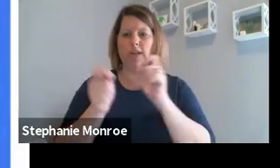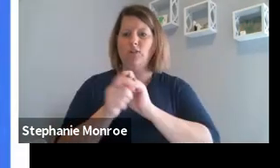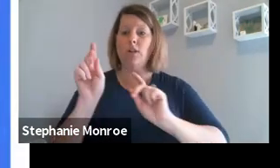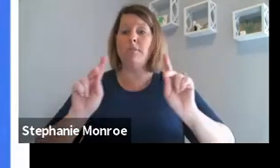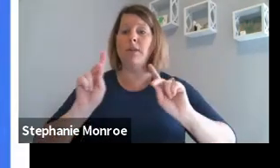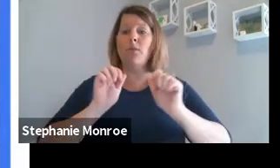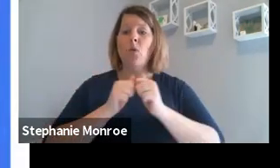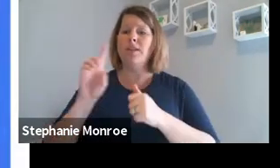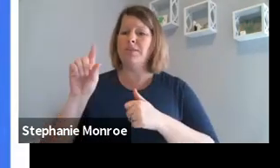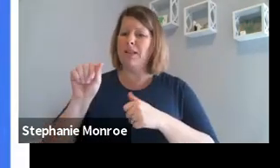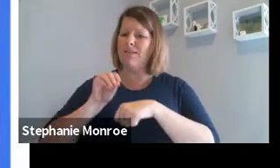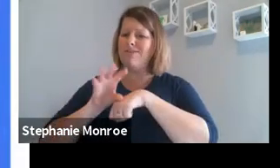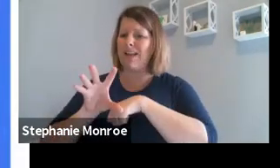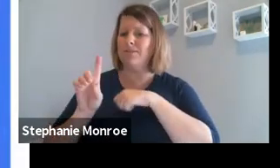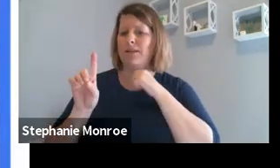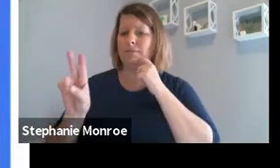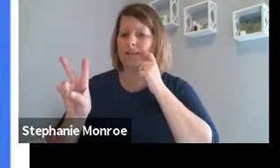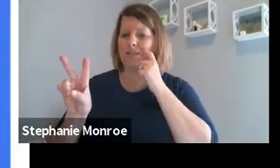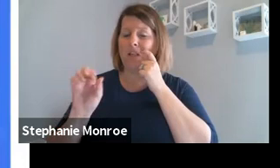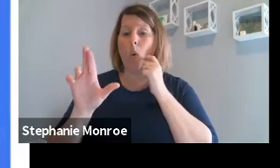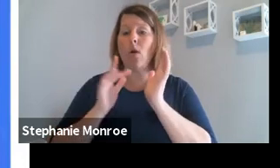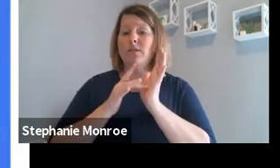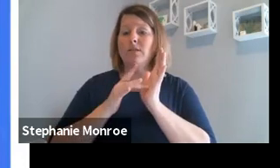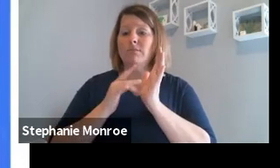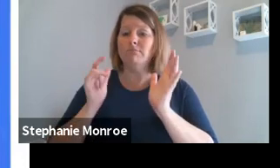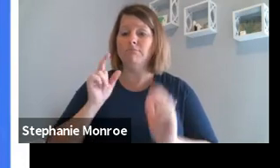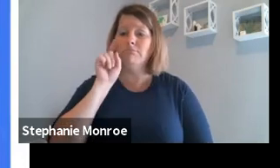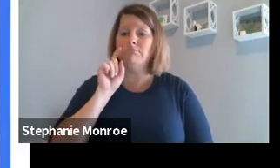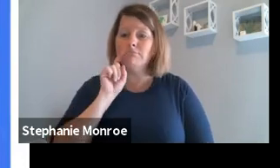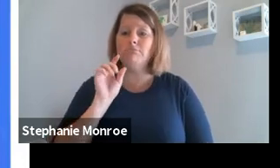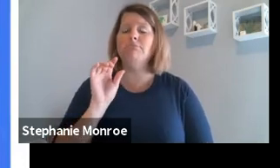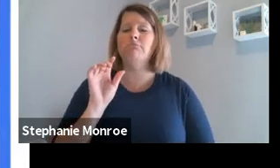who are affected by domestic violence and or sexual assault have access to services.